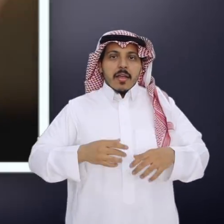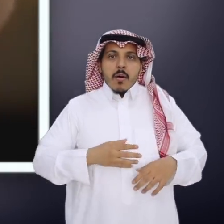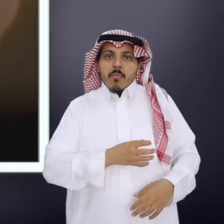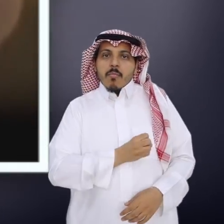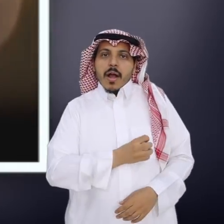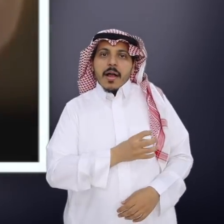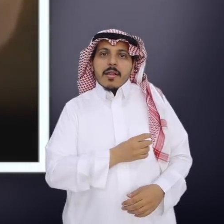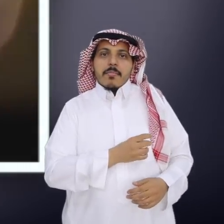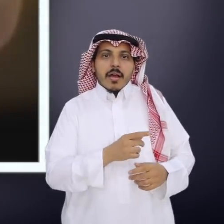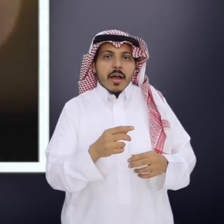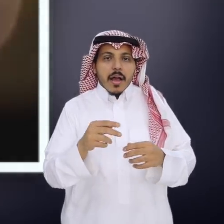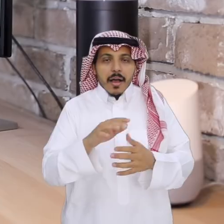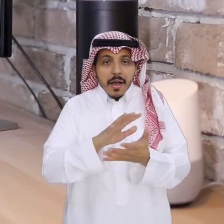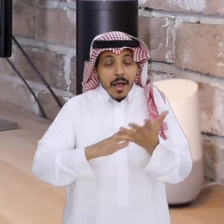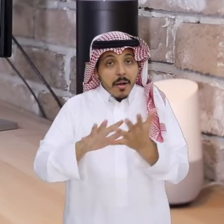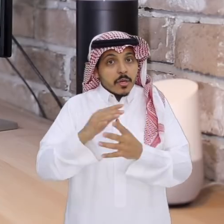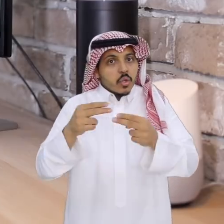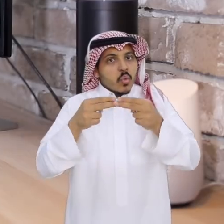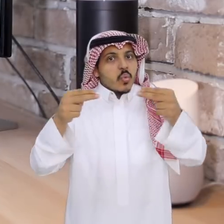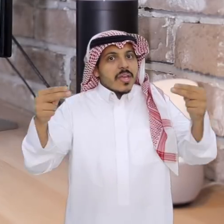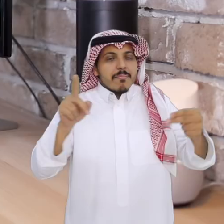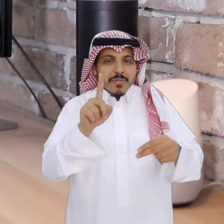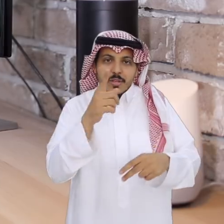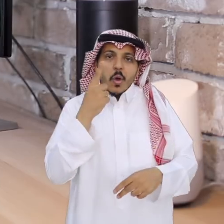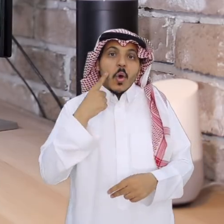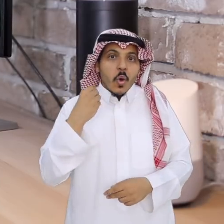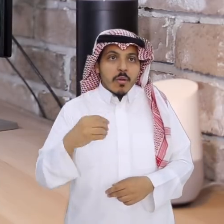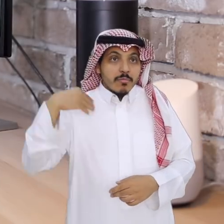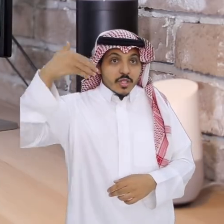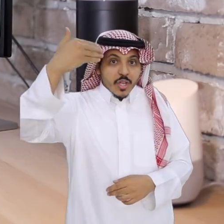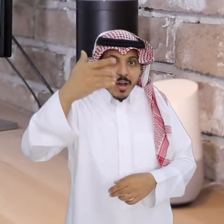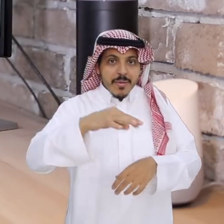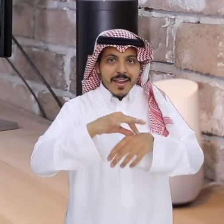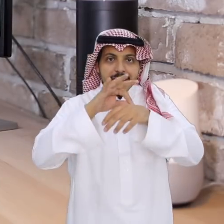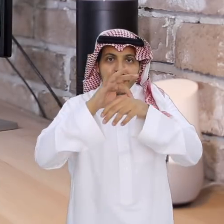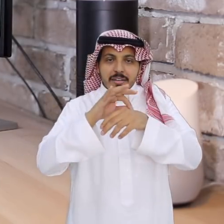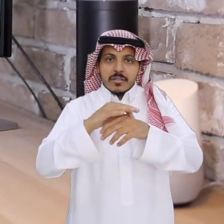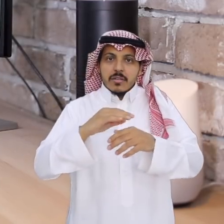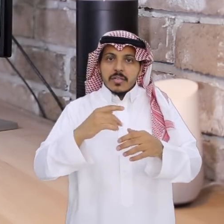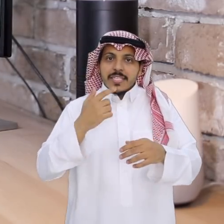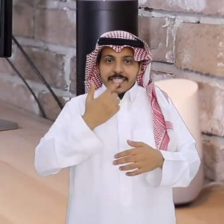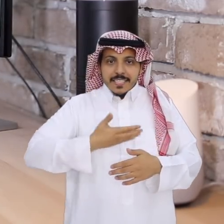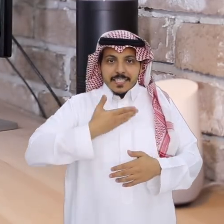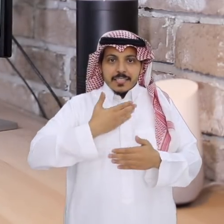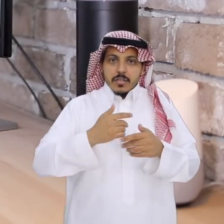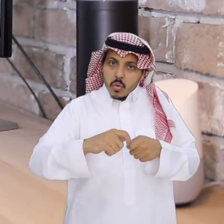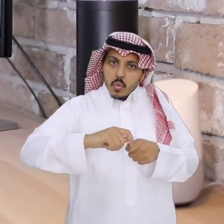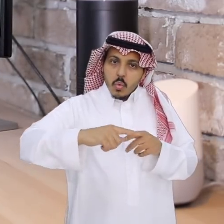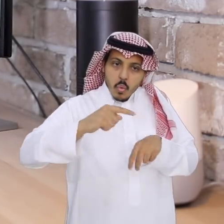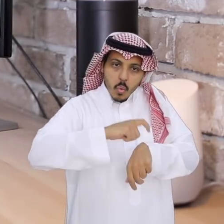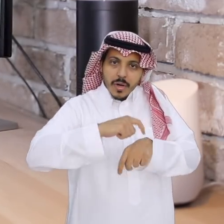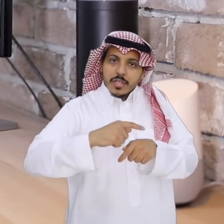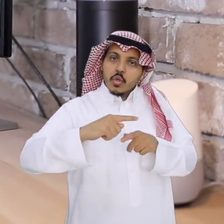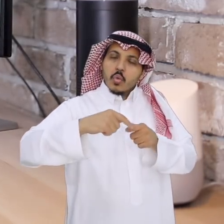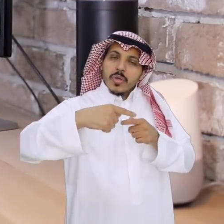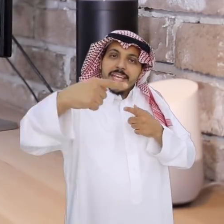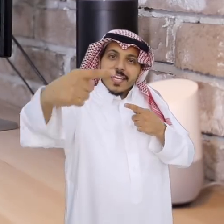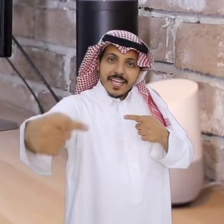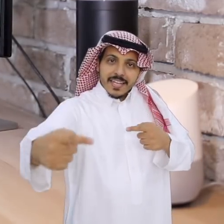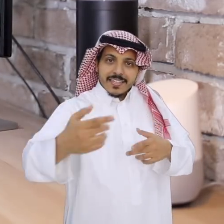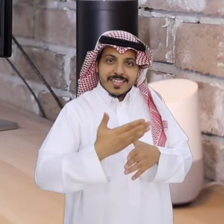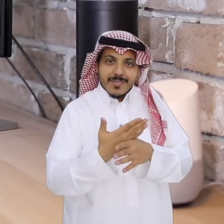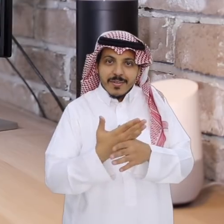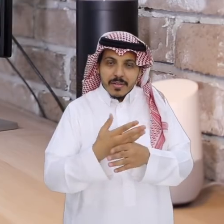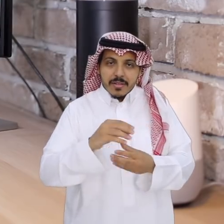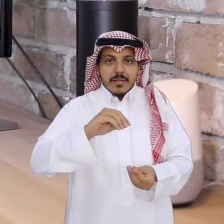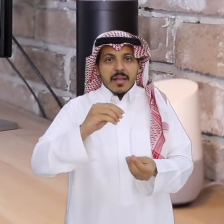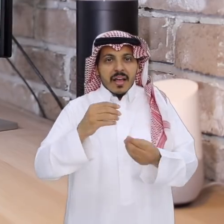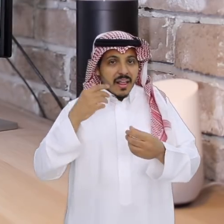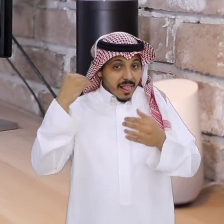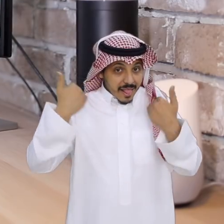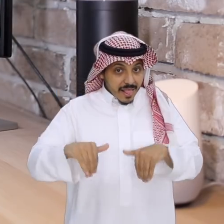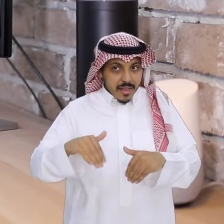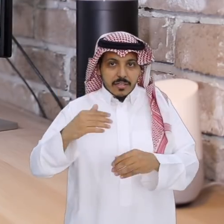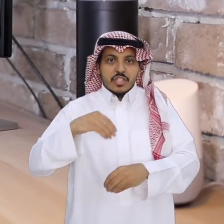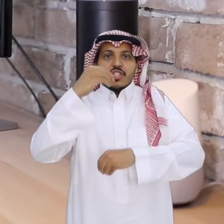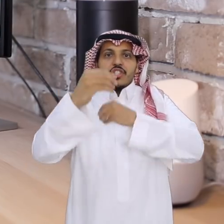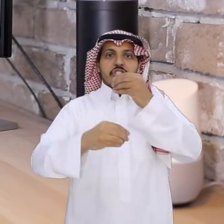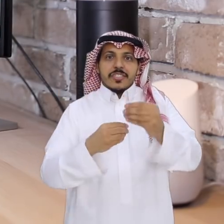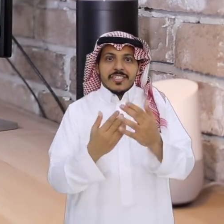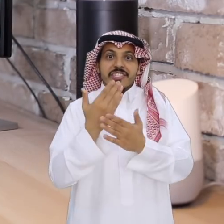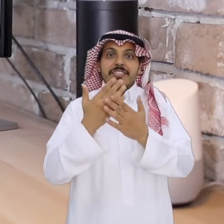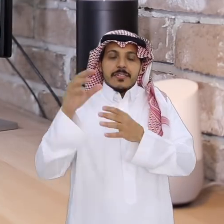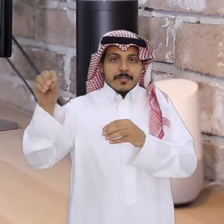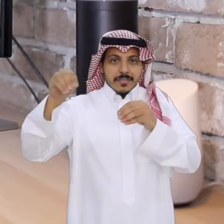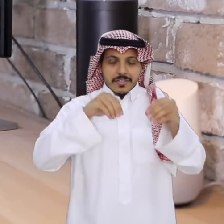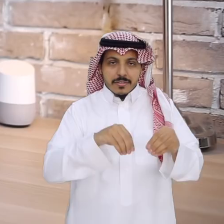It is a lengthy news yet very beautiful. Imagine the future of humans with these technologies. People will be hopeful.